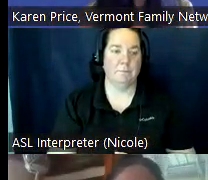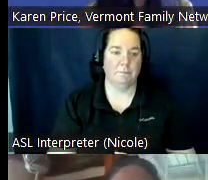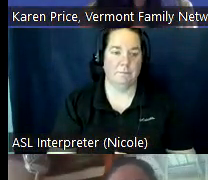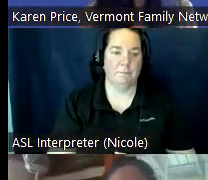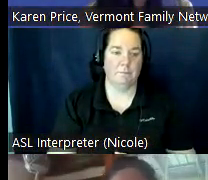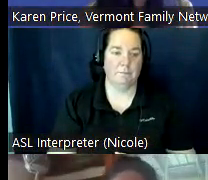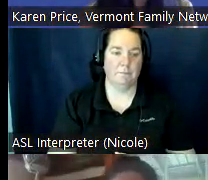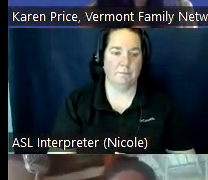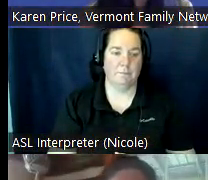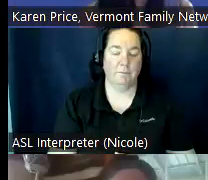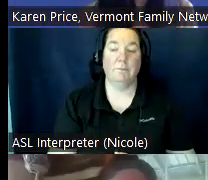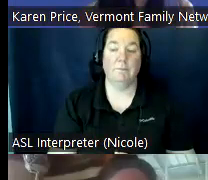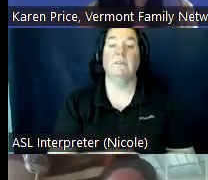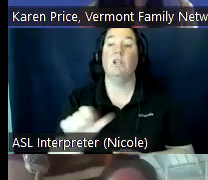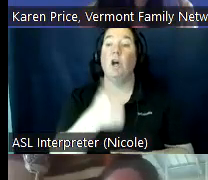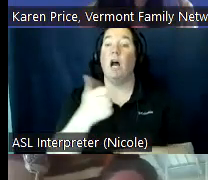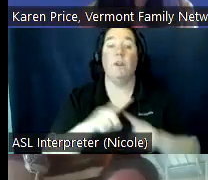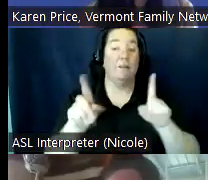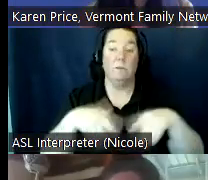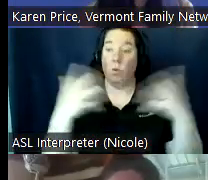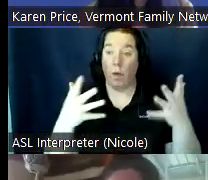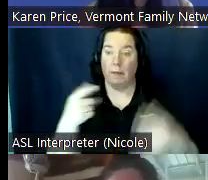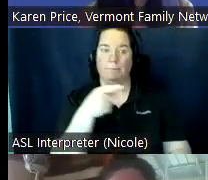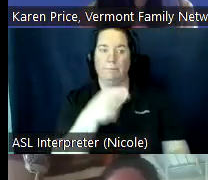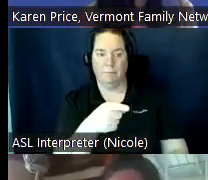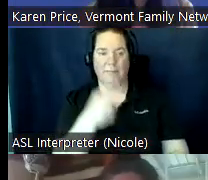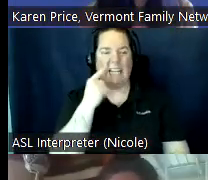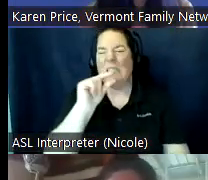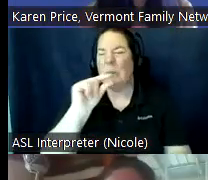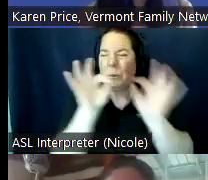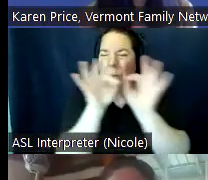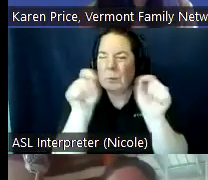The other difference I want to point out and I realize this is tiny it might be hard to see but